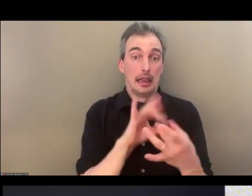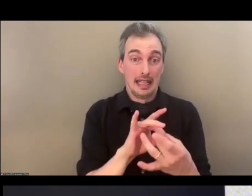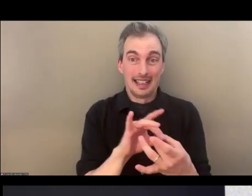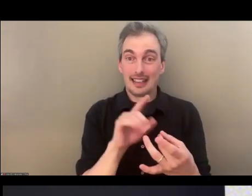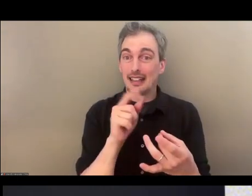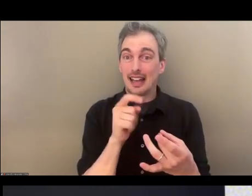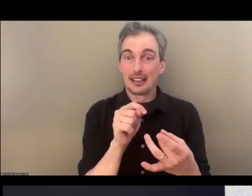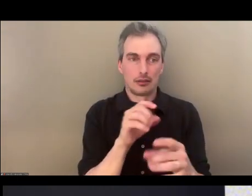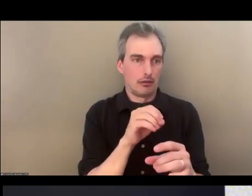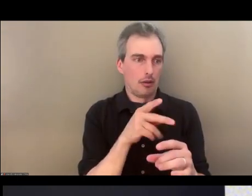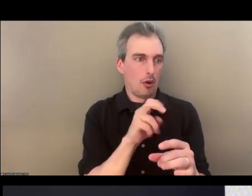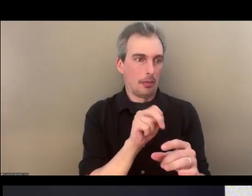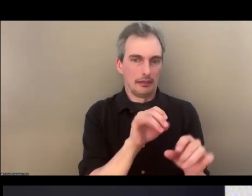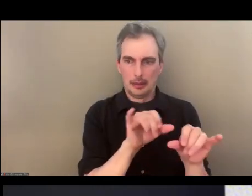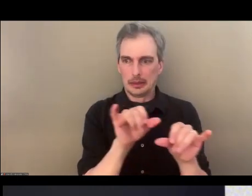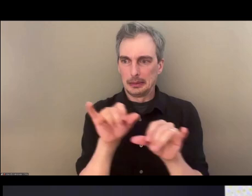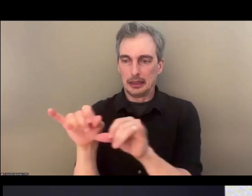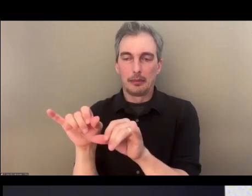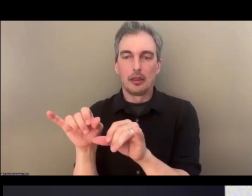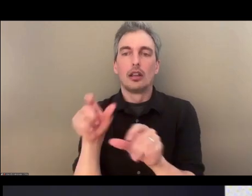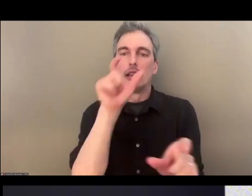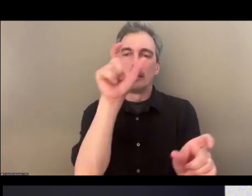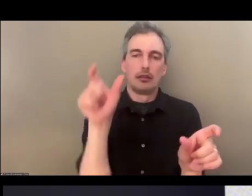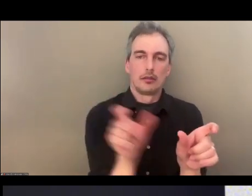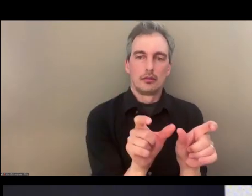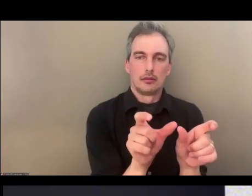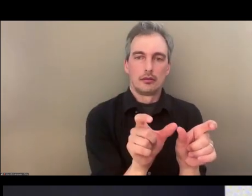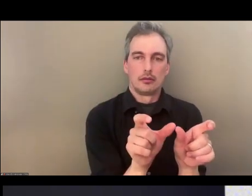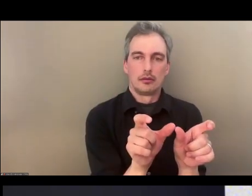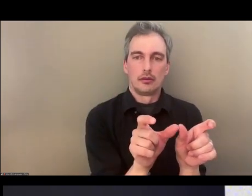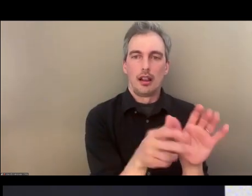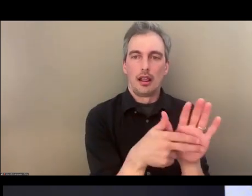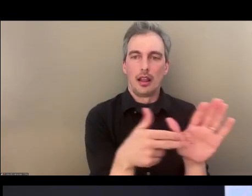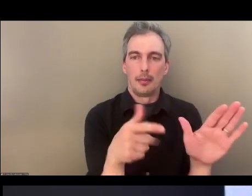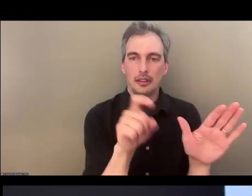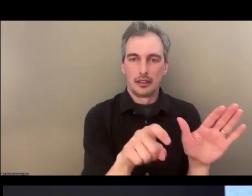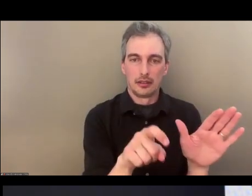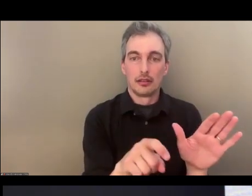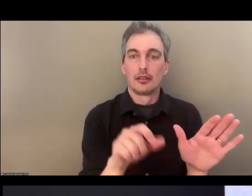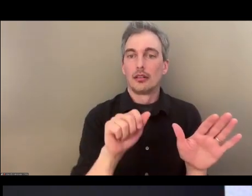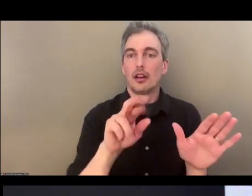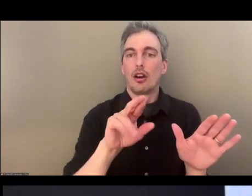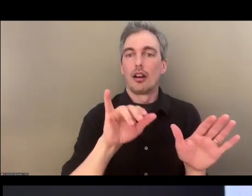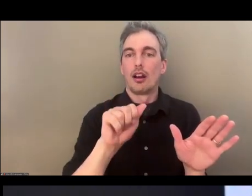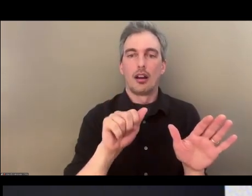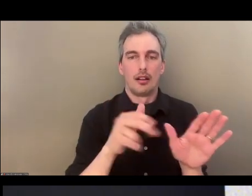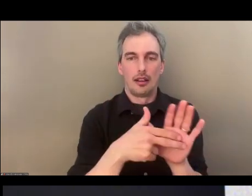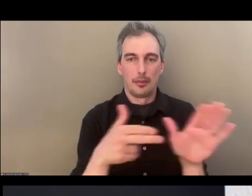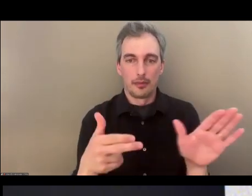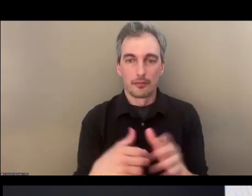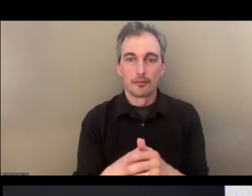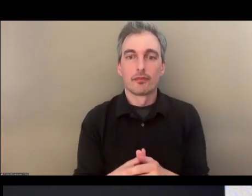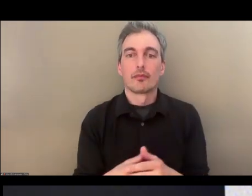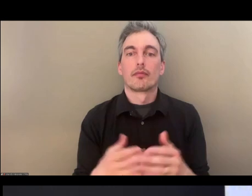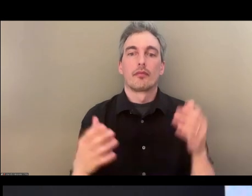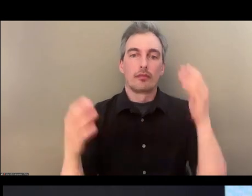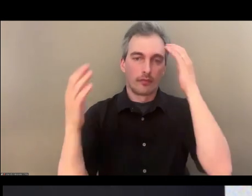Rule two: If you do an ARIA label, you have to start off the ARIA label with the visible text. Learn more about what?